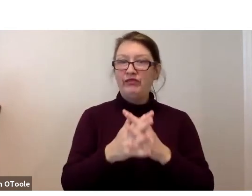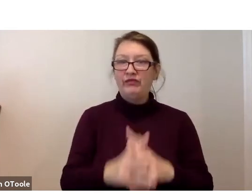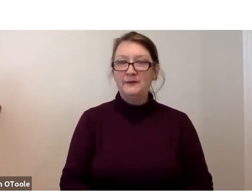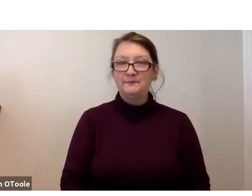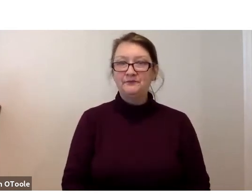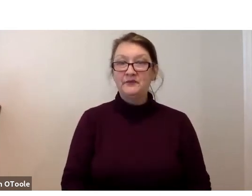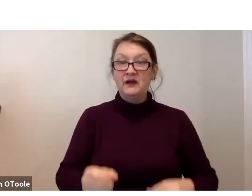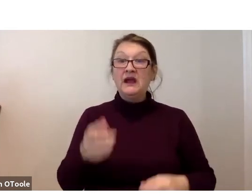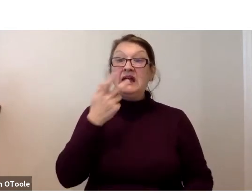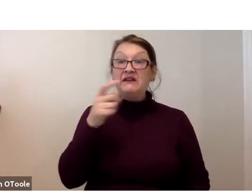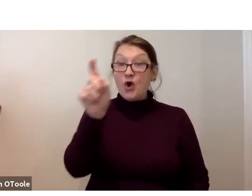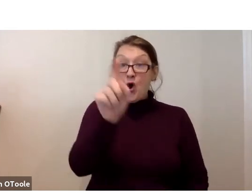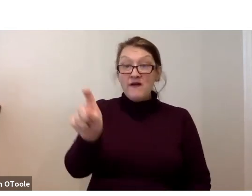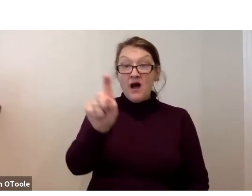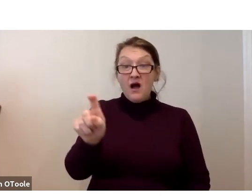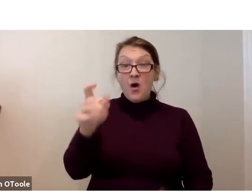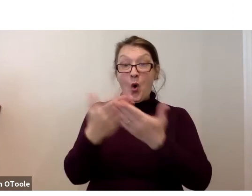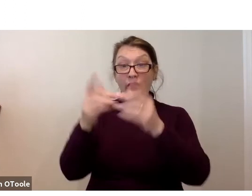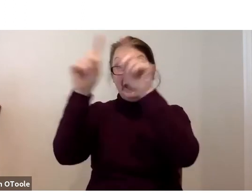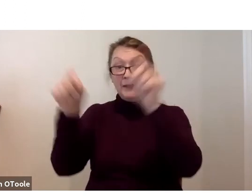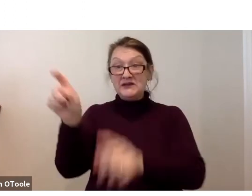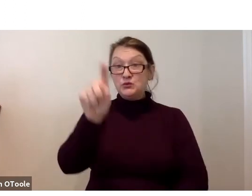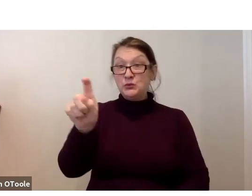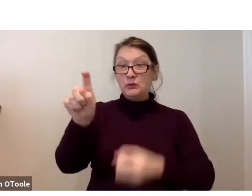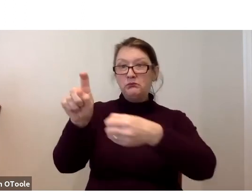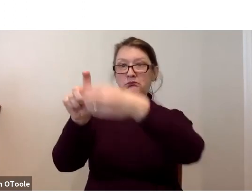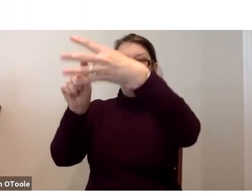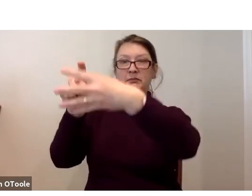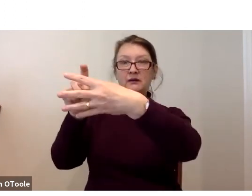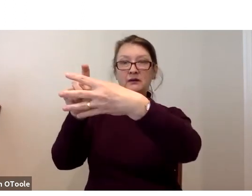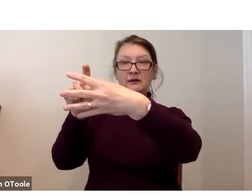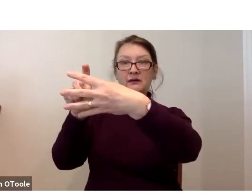If you hover over the image the discretion comes up and it be more accessible for people with screen readers.